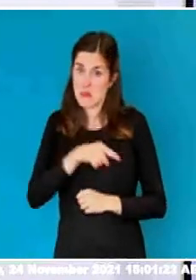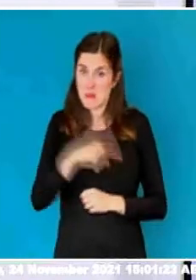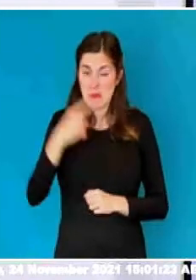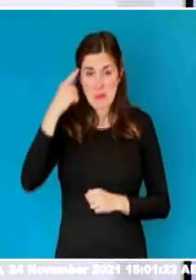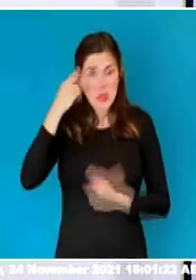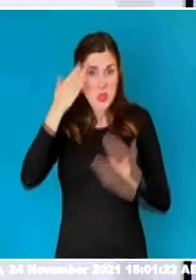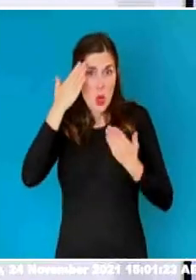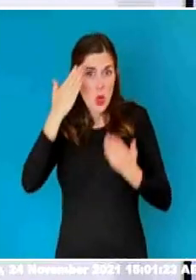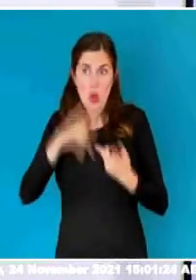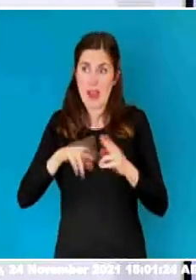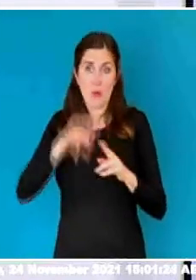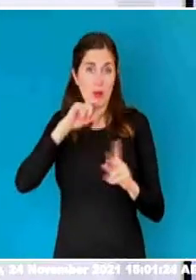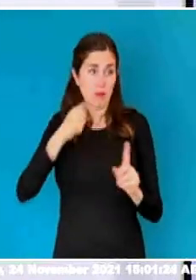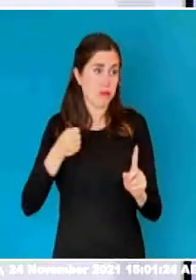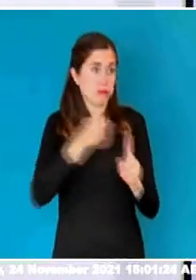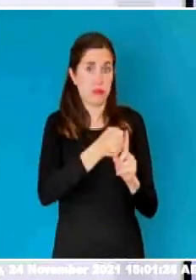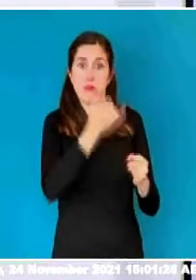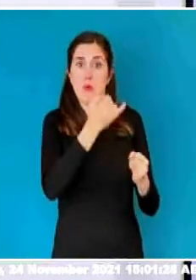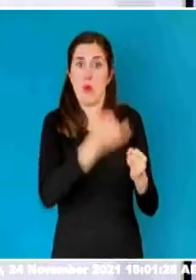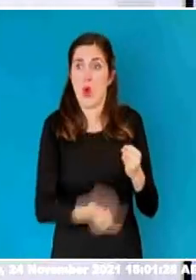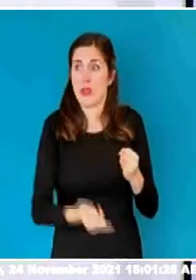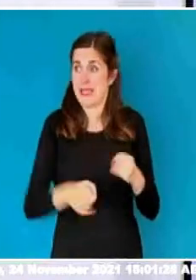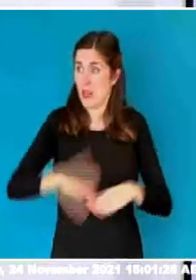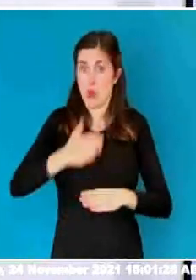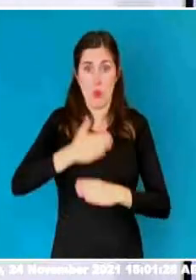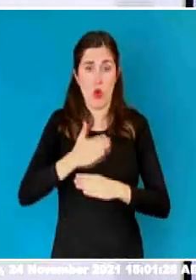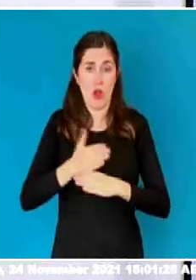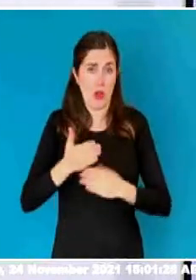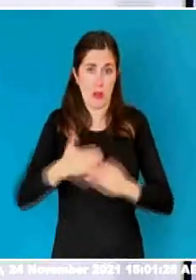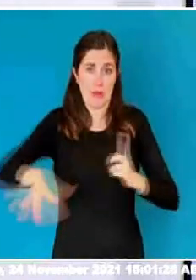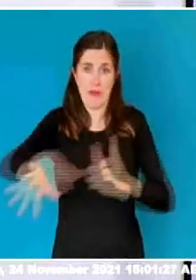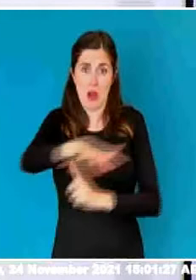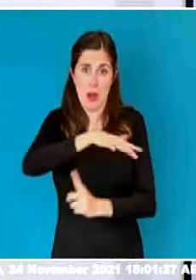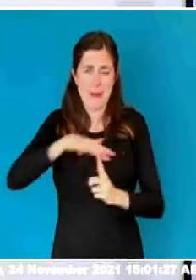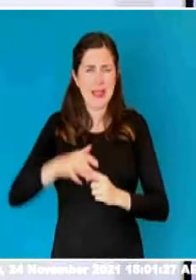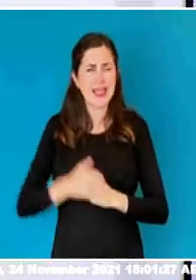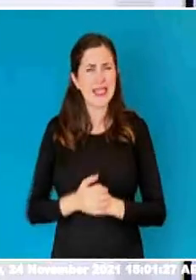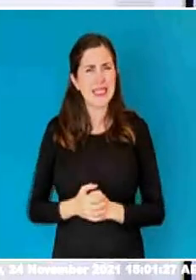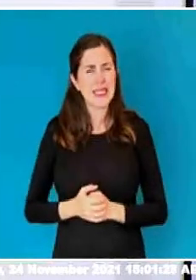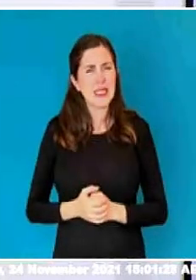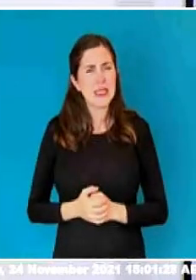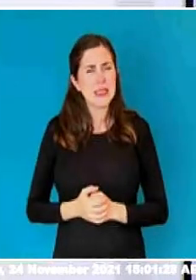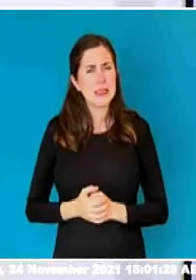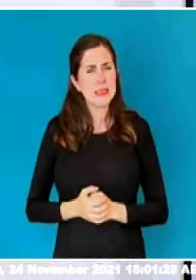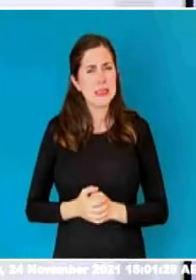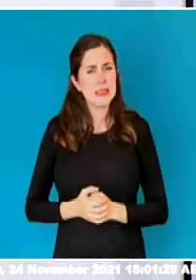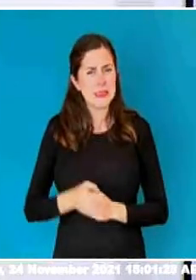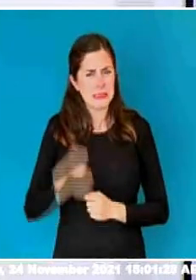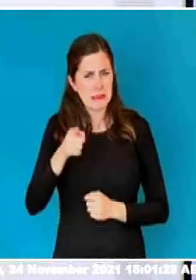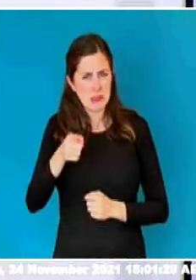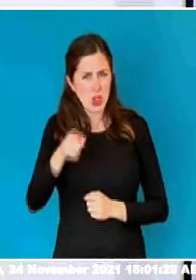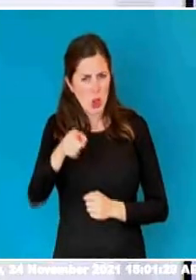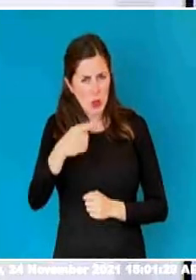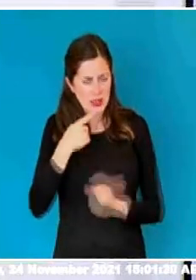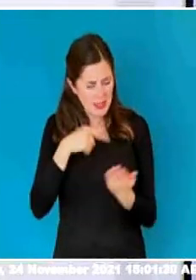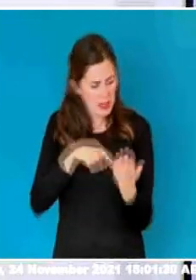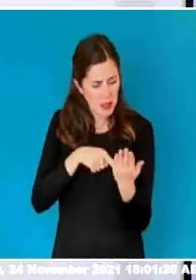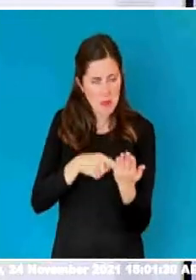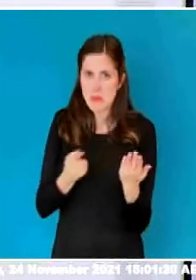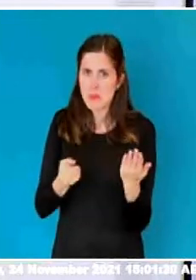in the workplace. If there has been no formal research on the issue, on what